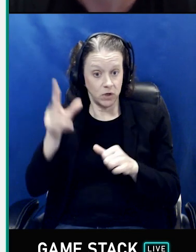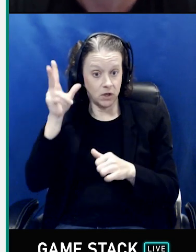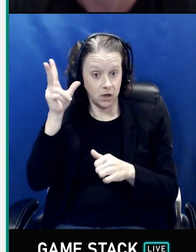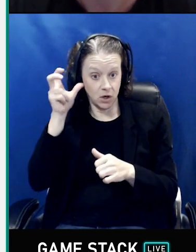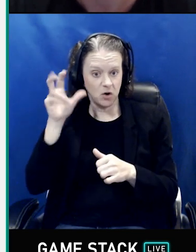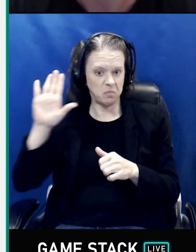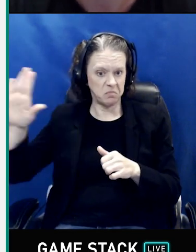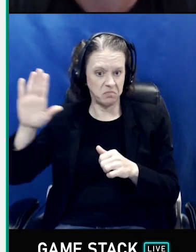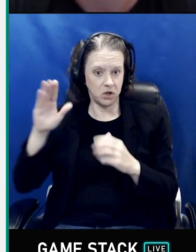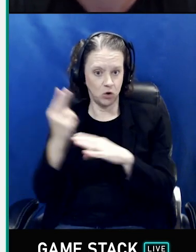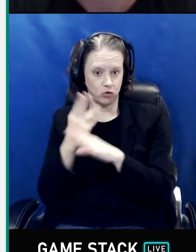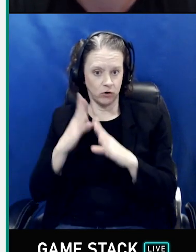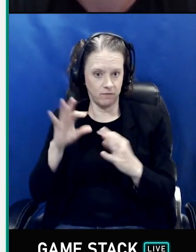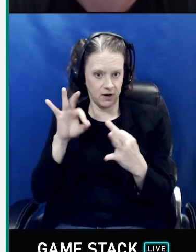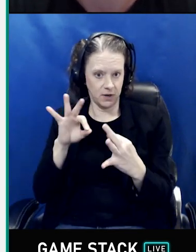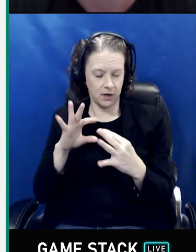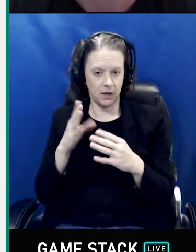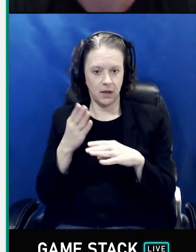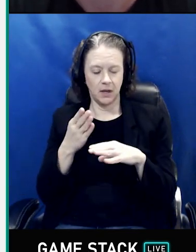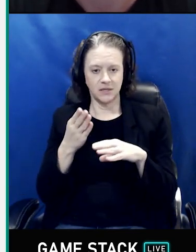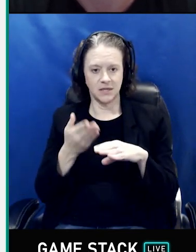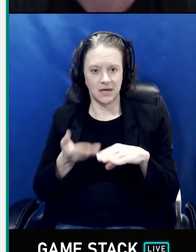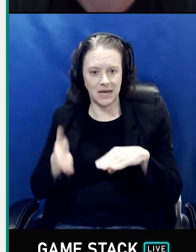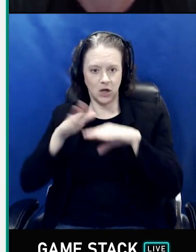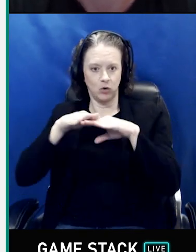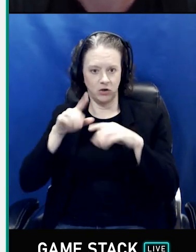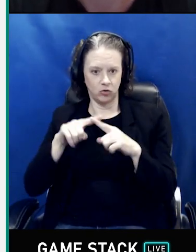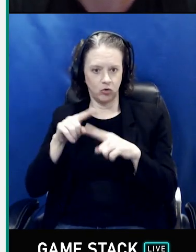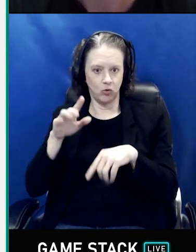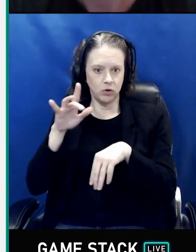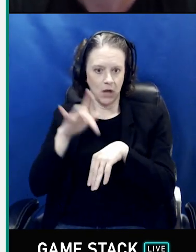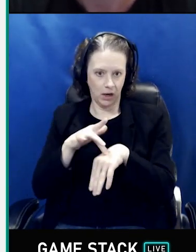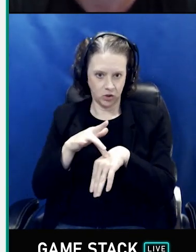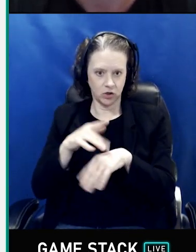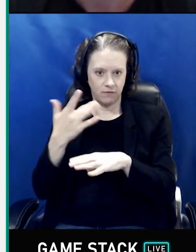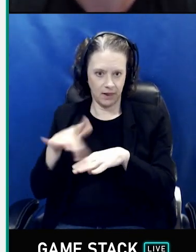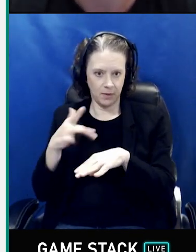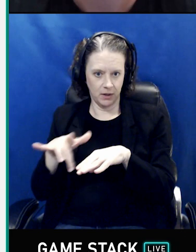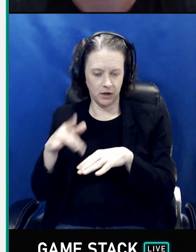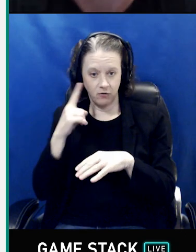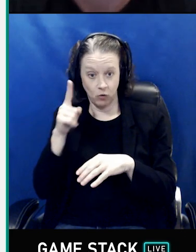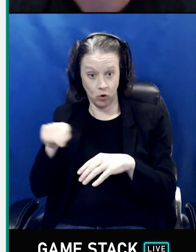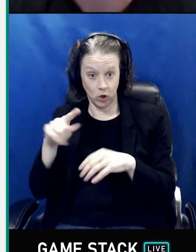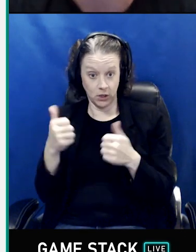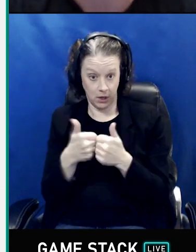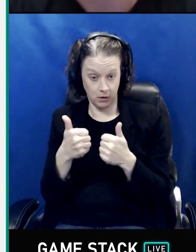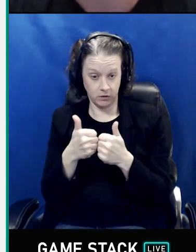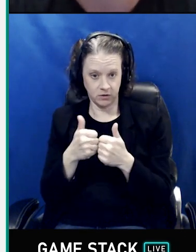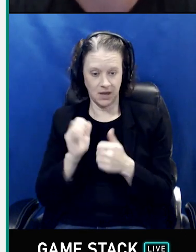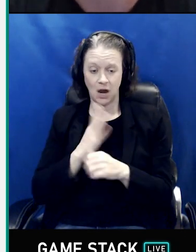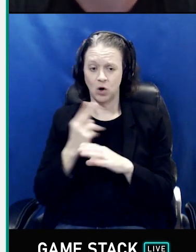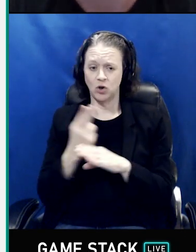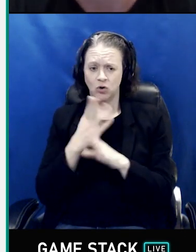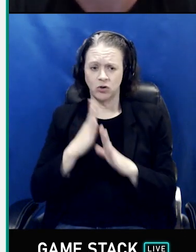users on is an increase to Touch availability on titles. Our users are loving the touch titles that are available